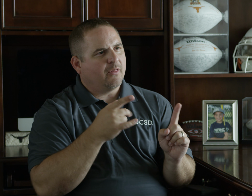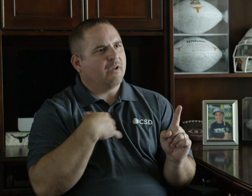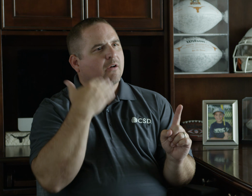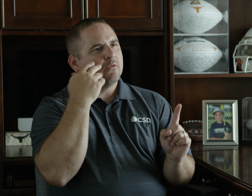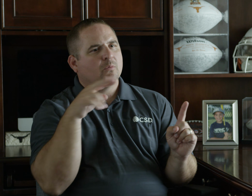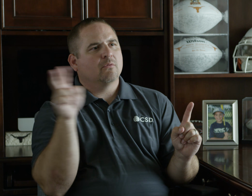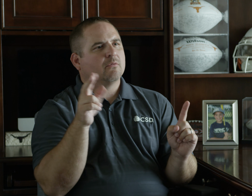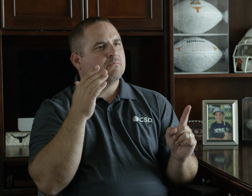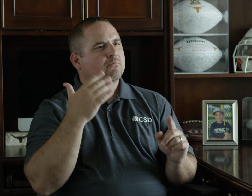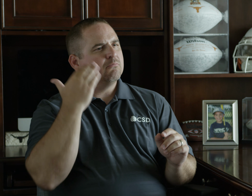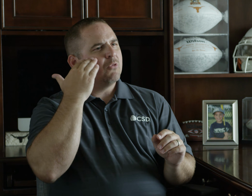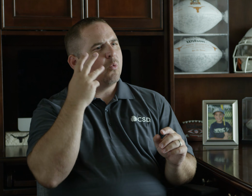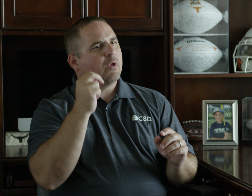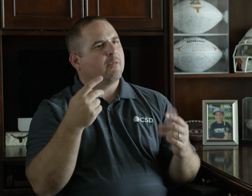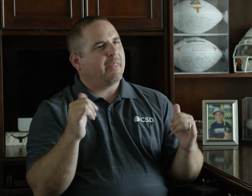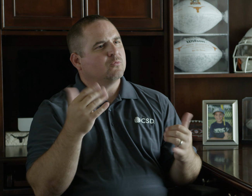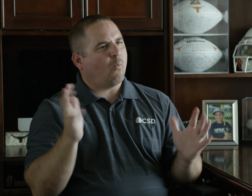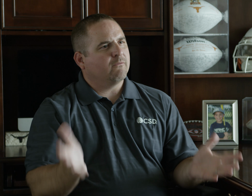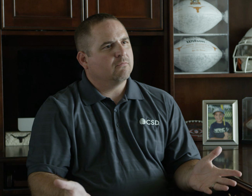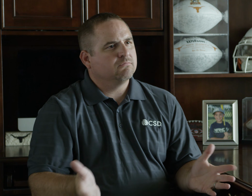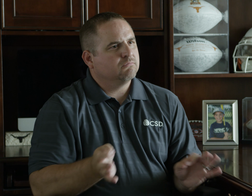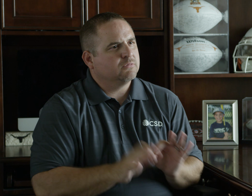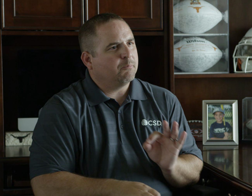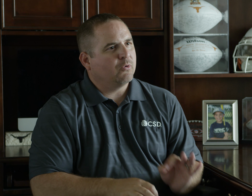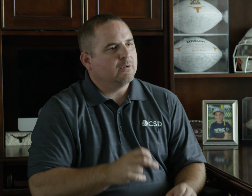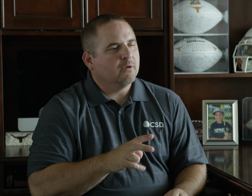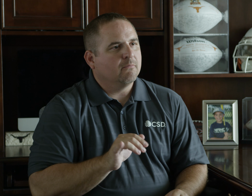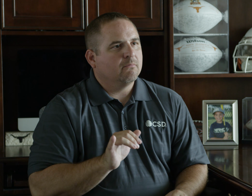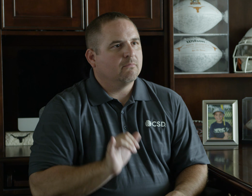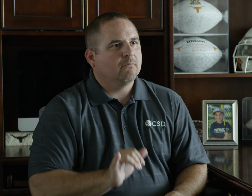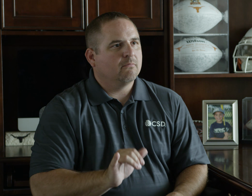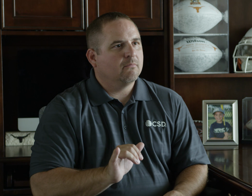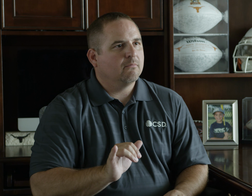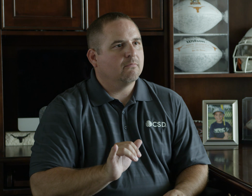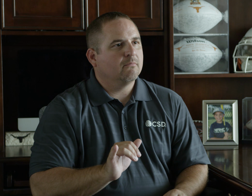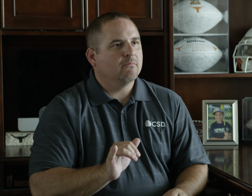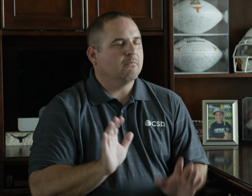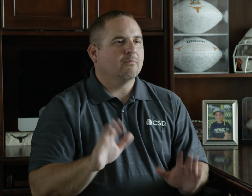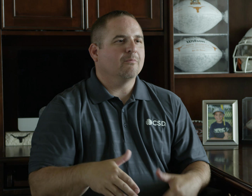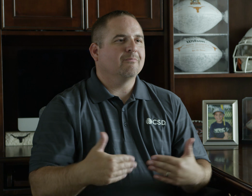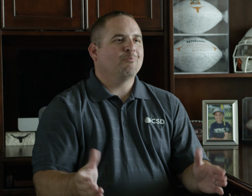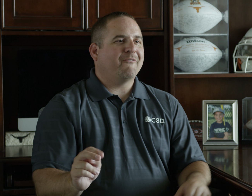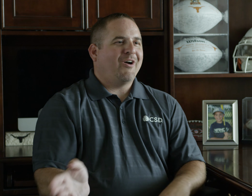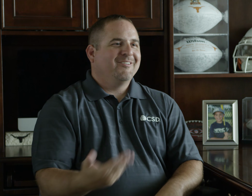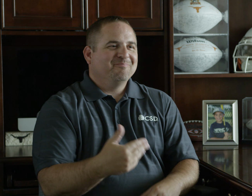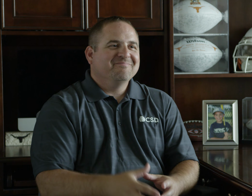That's when I know the play is over. Simple as that. He then looked at me and said, "Oh... alright."